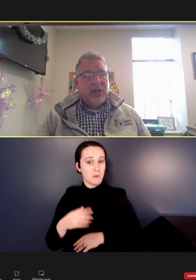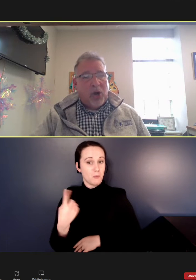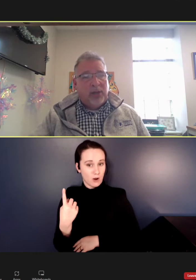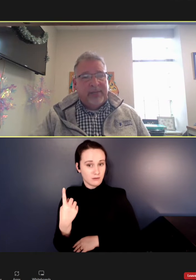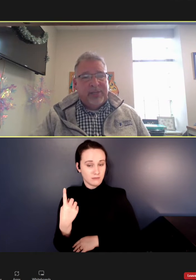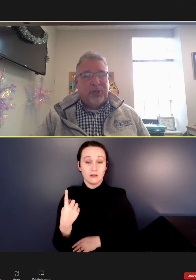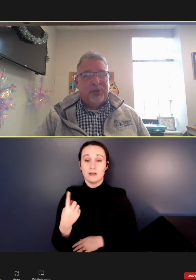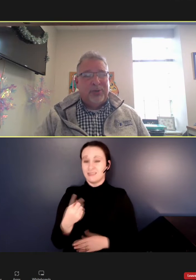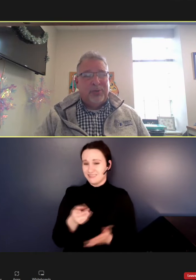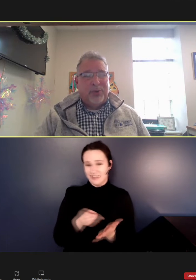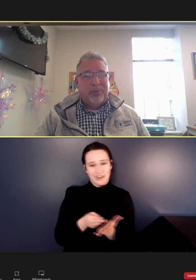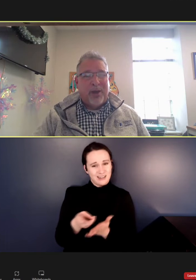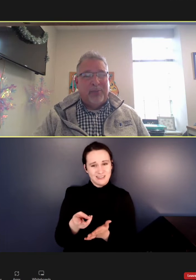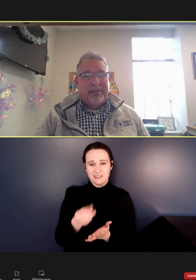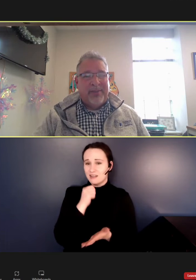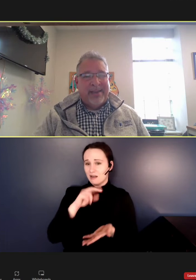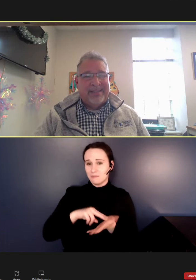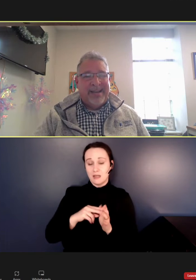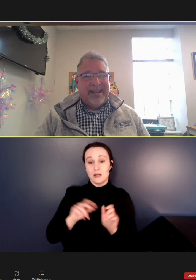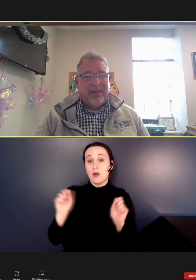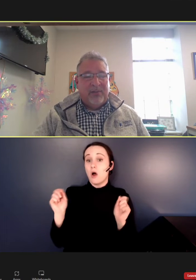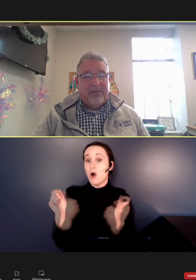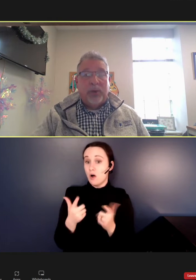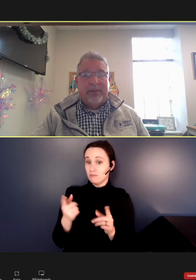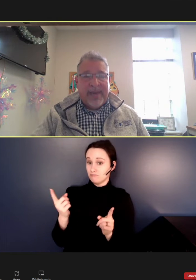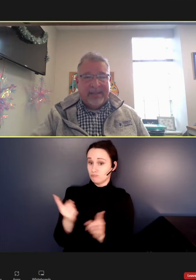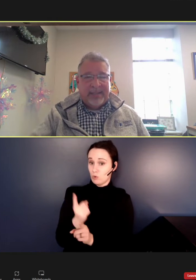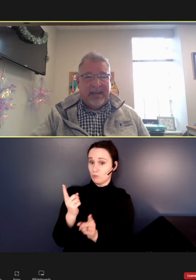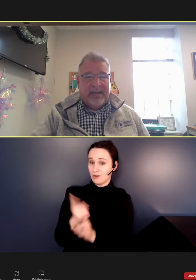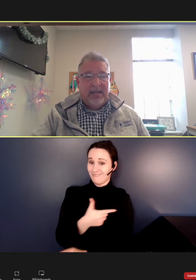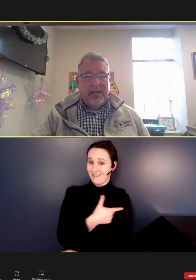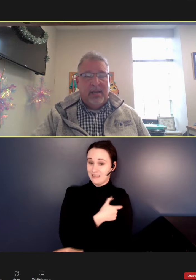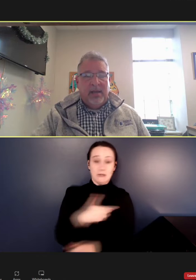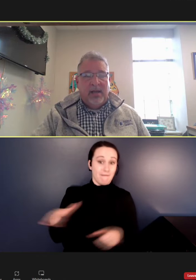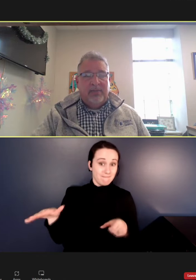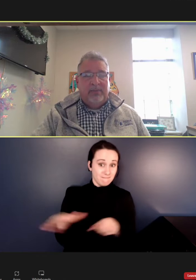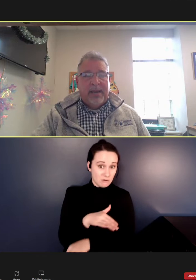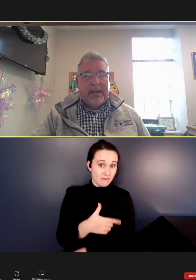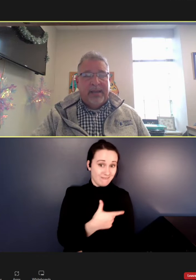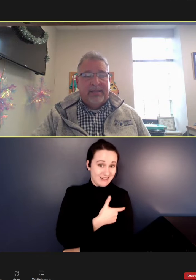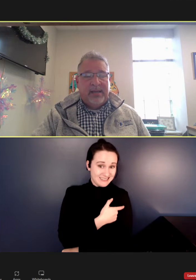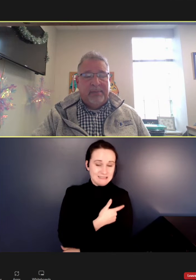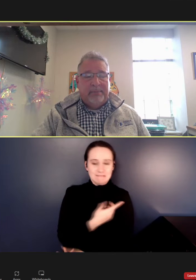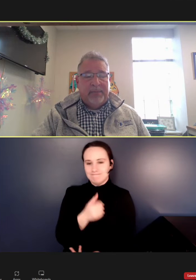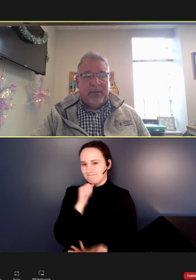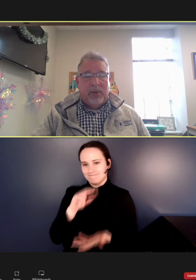that all of these children were properly vaccinated and fully vaccinated by ACIP